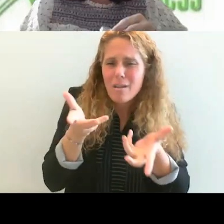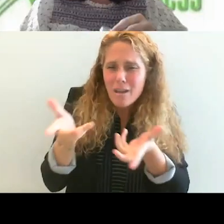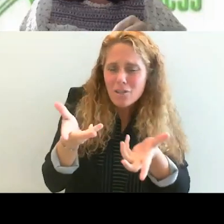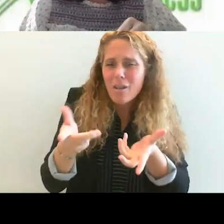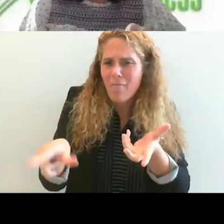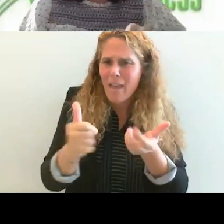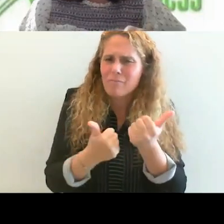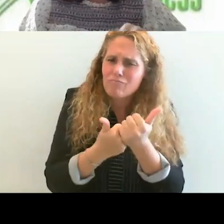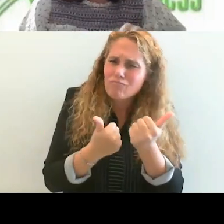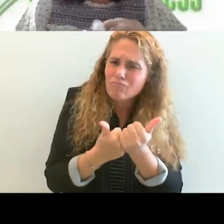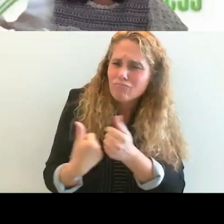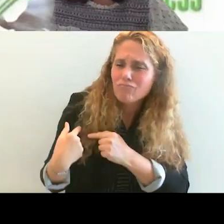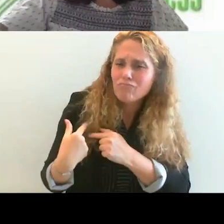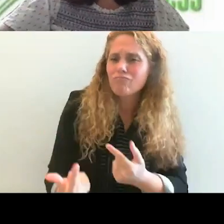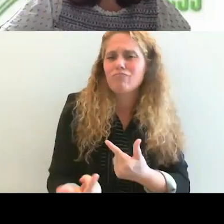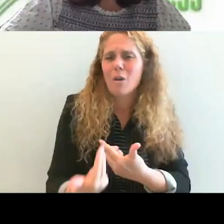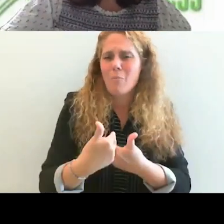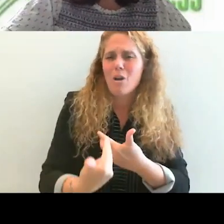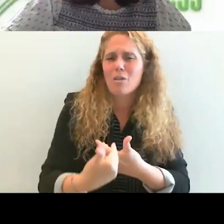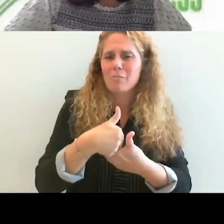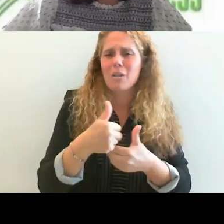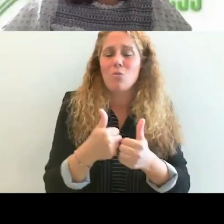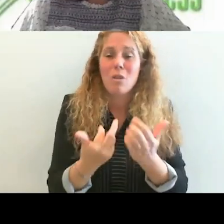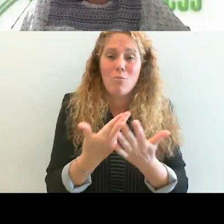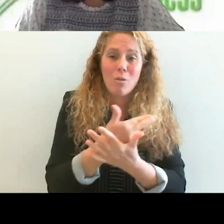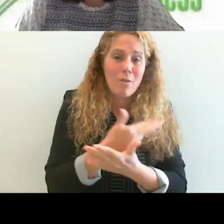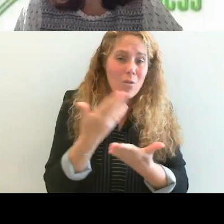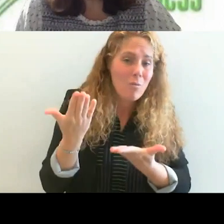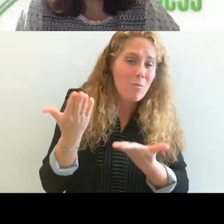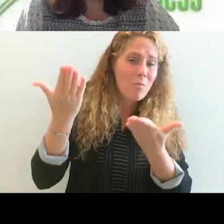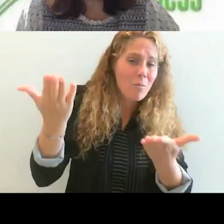AND PARTICIPATED IN THE PROPOSALS AND LITERALLY EVERY FACET OF